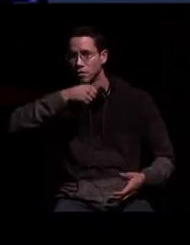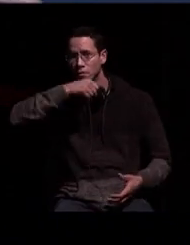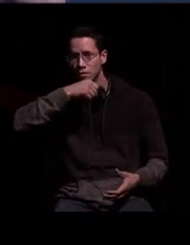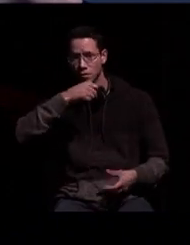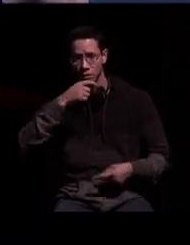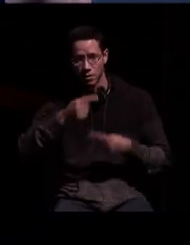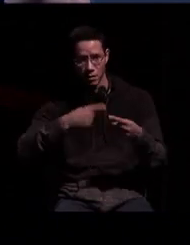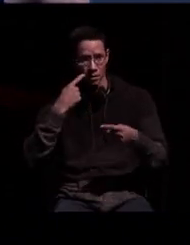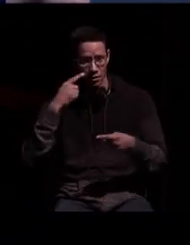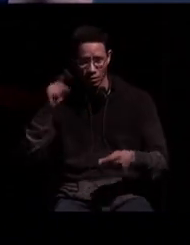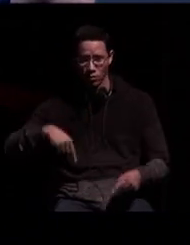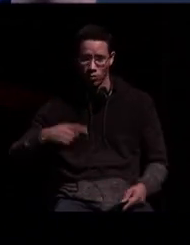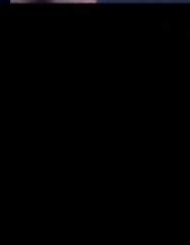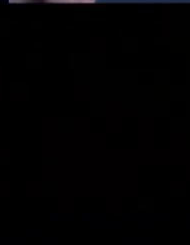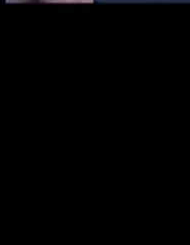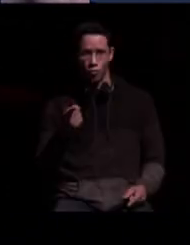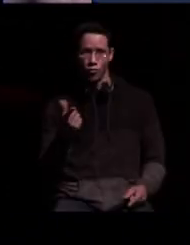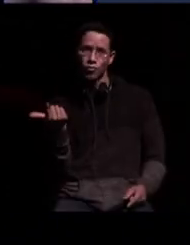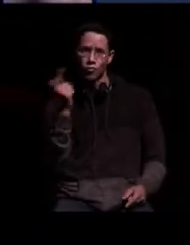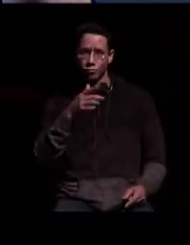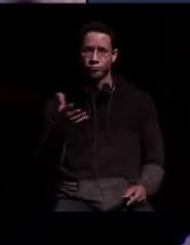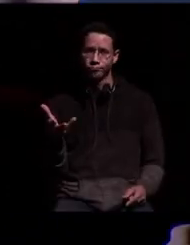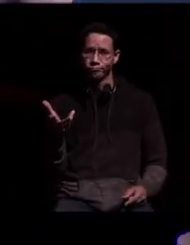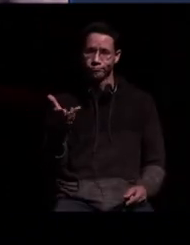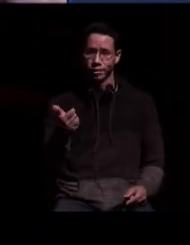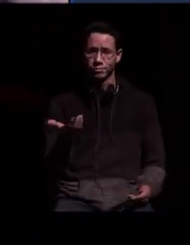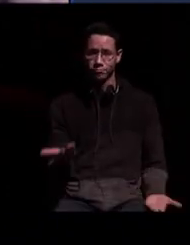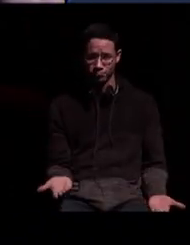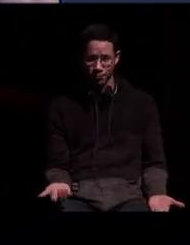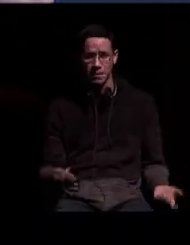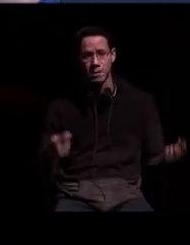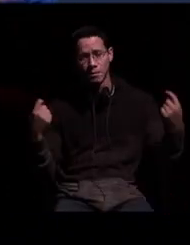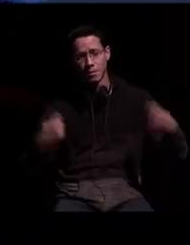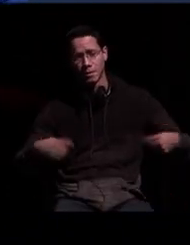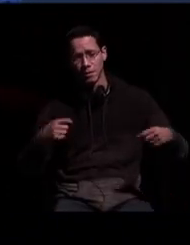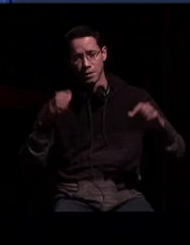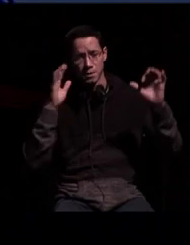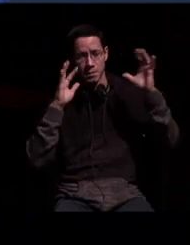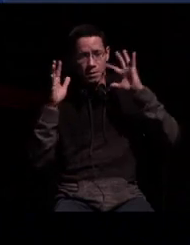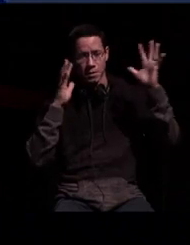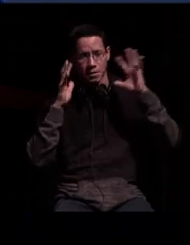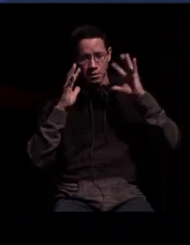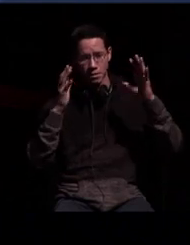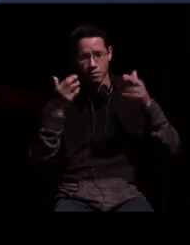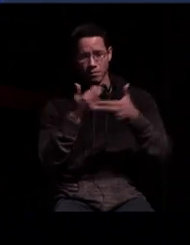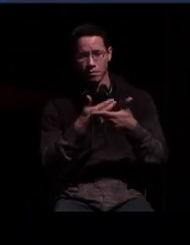becomes the best generation. Wow. So we need to reflect about that appropriation.